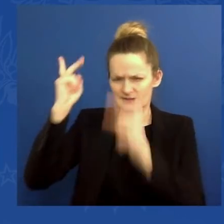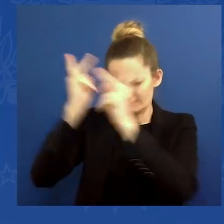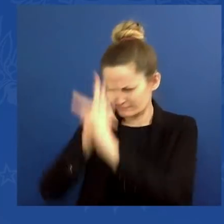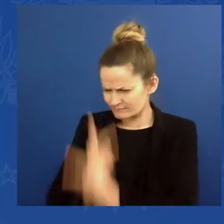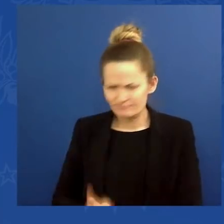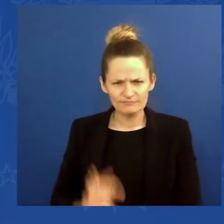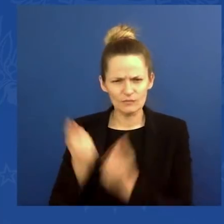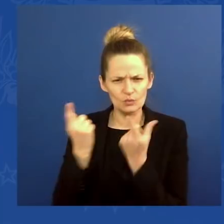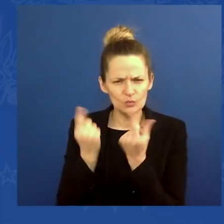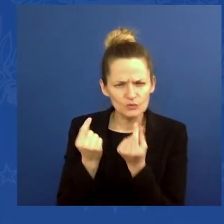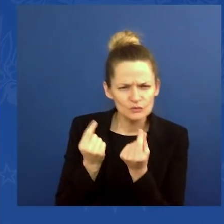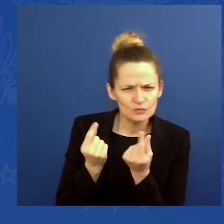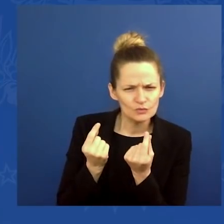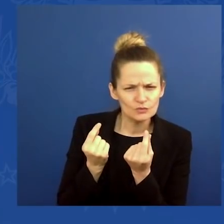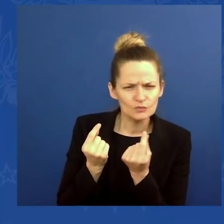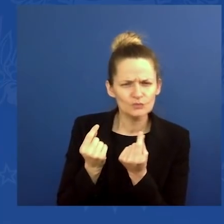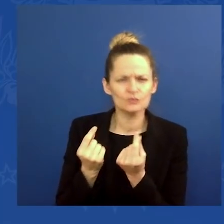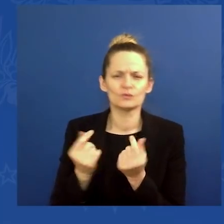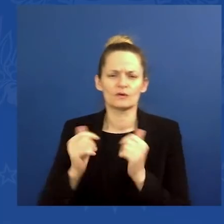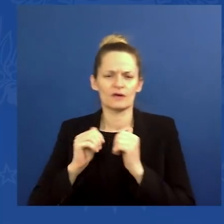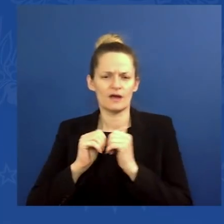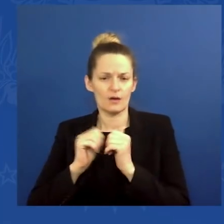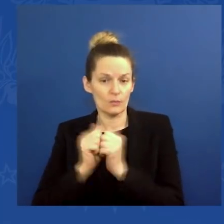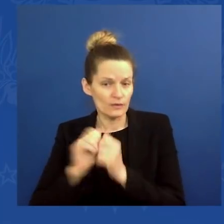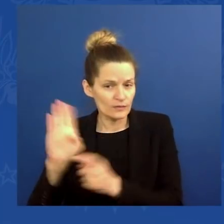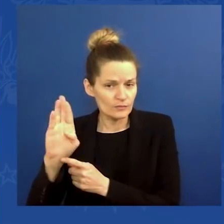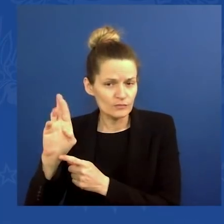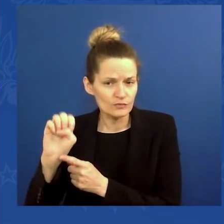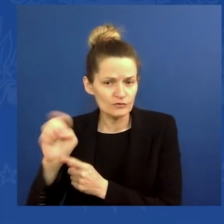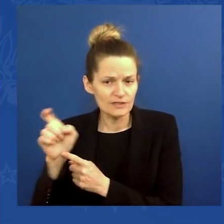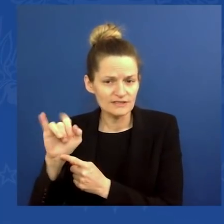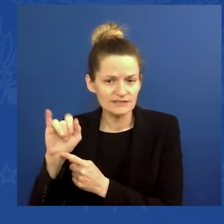His reinvigoration of the government. Focus on housing and health care.